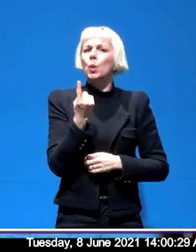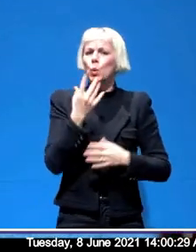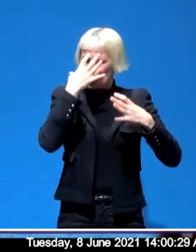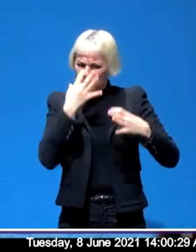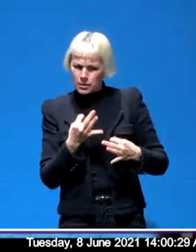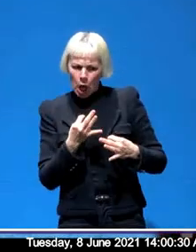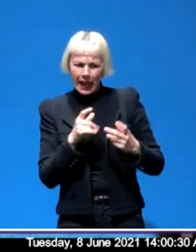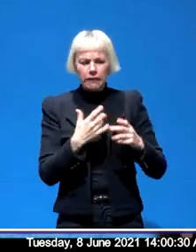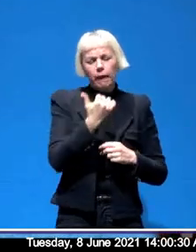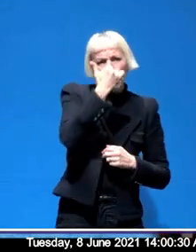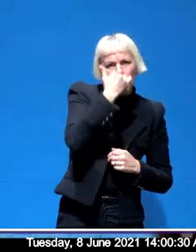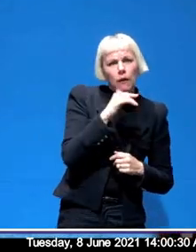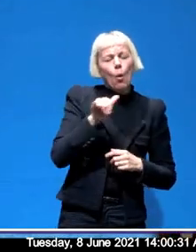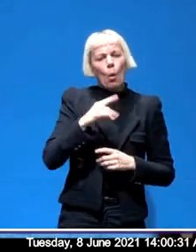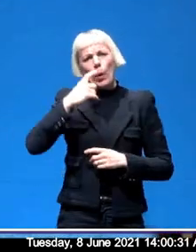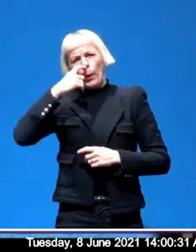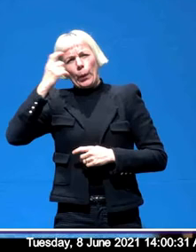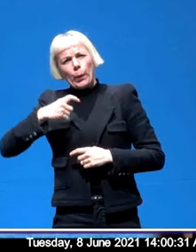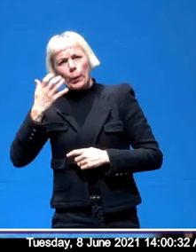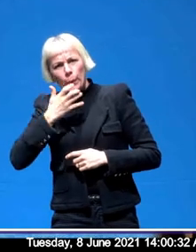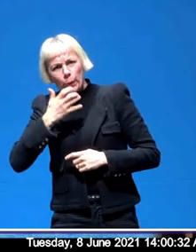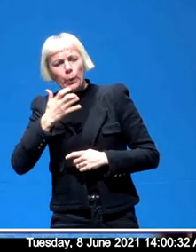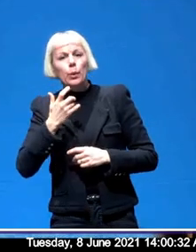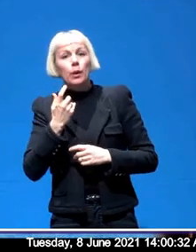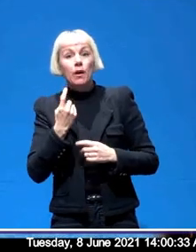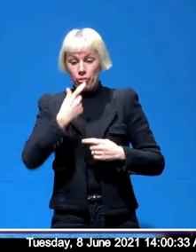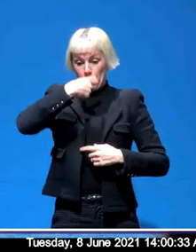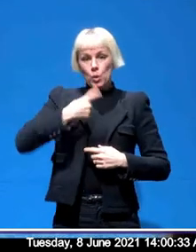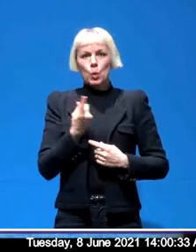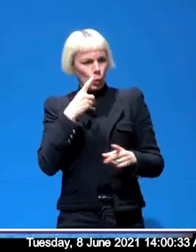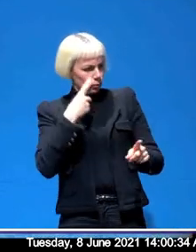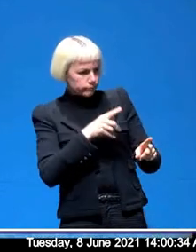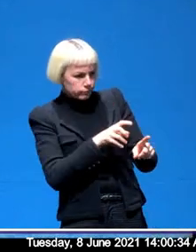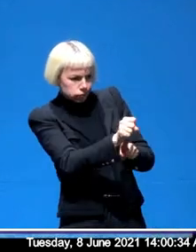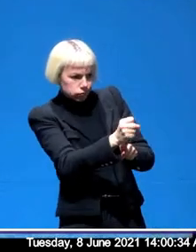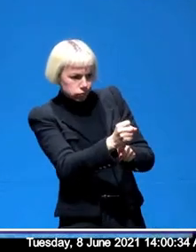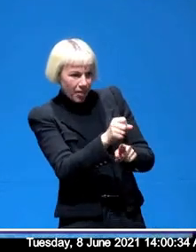often witnessed the incident or first noticed the incident; is that right? Correct, yes.